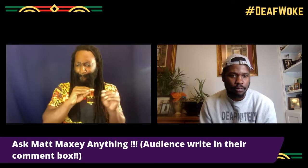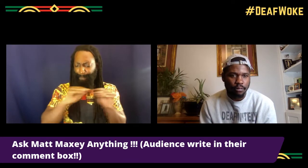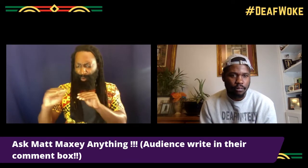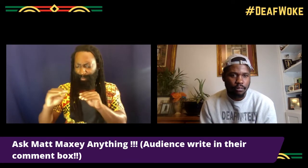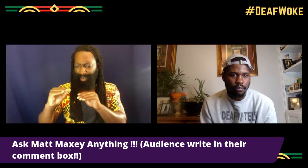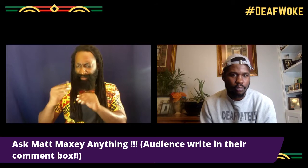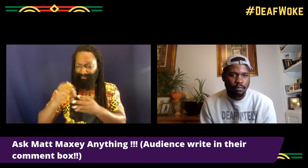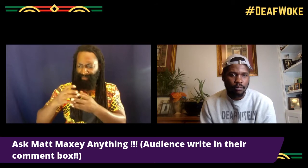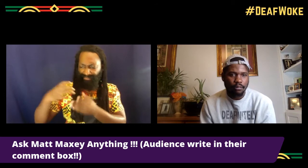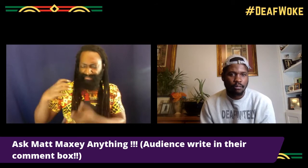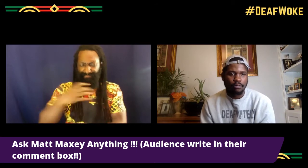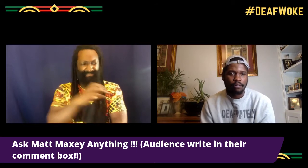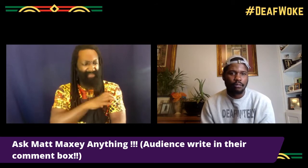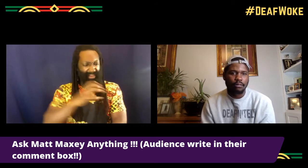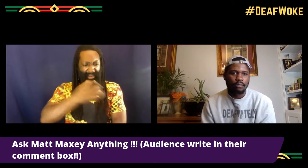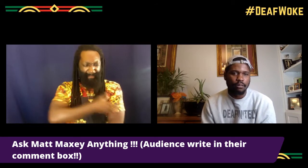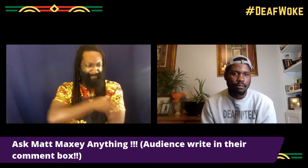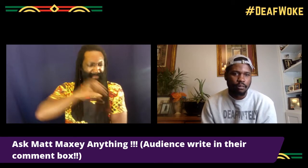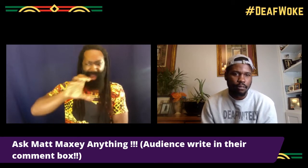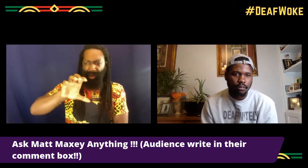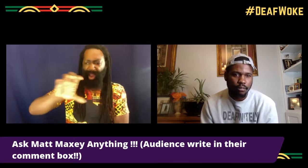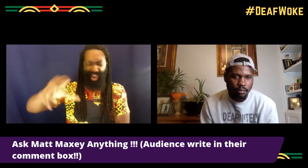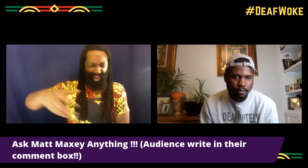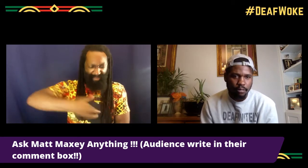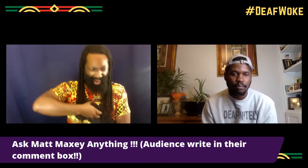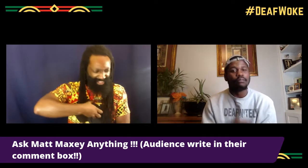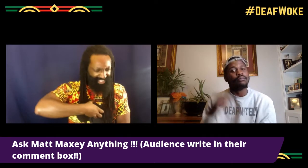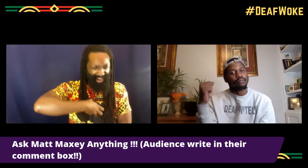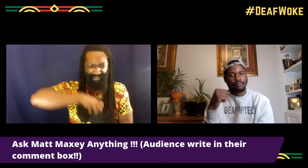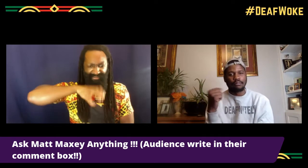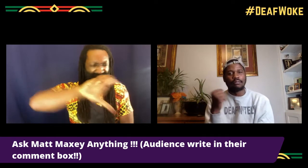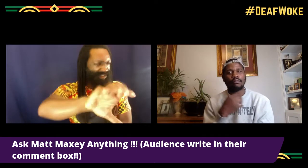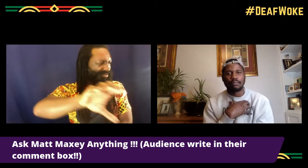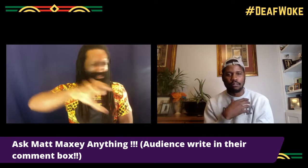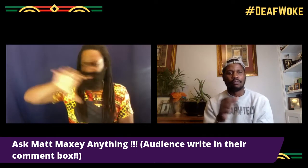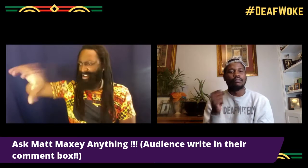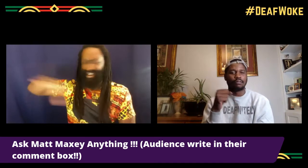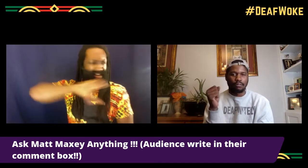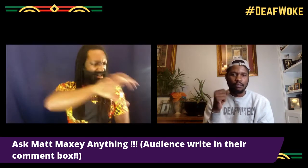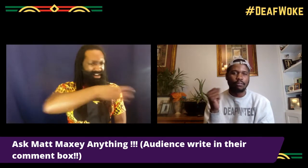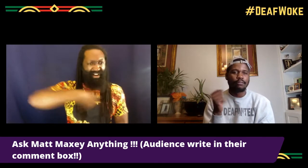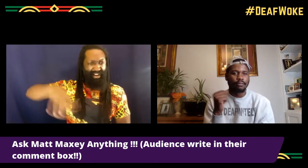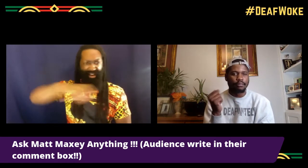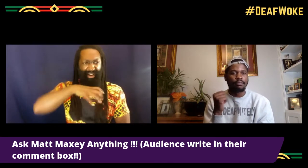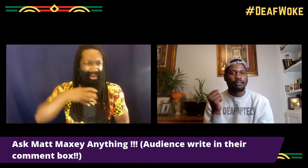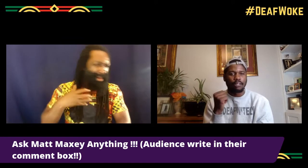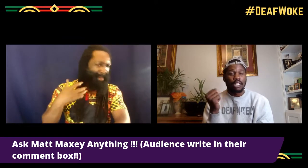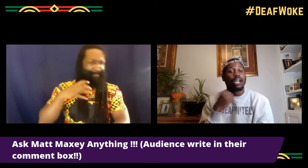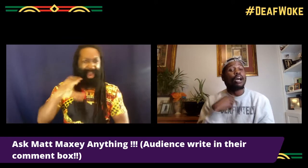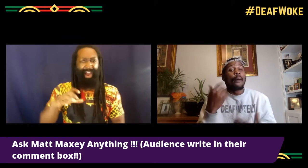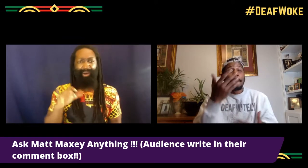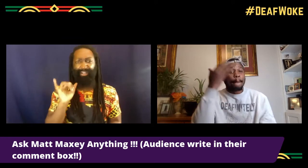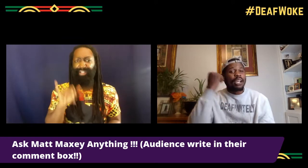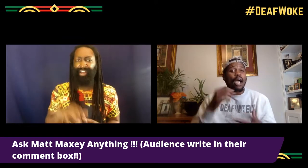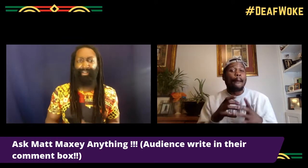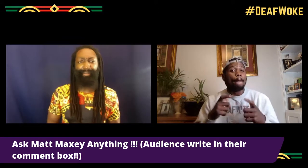You know, it's like you find a word to make, make movement, empower ourselves, empower each other.